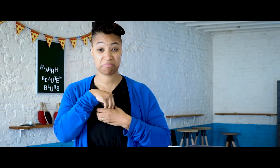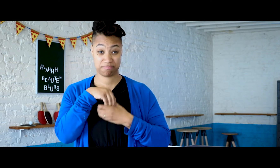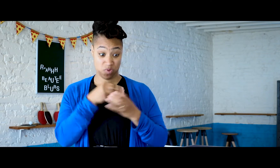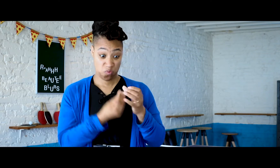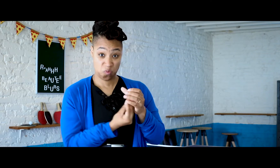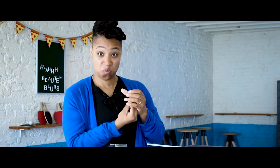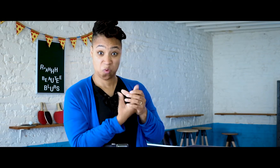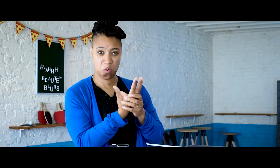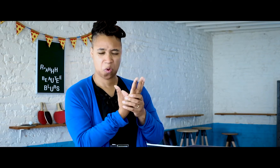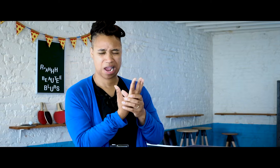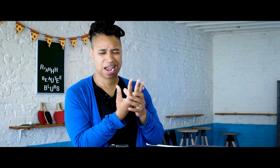to all deaf youth.